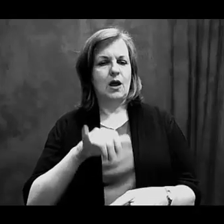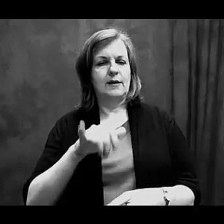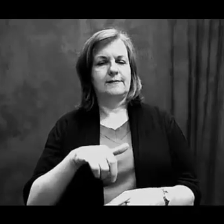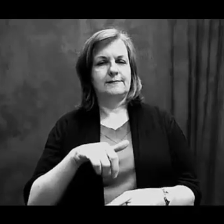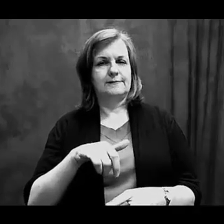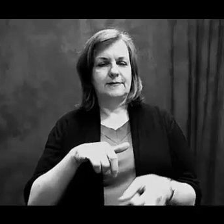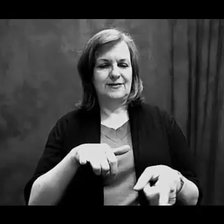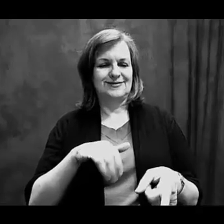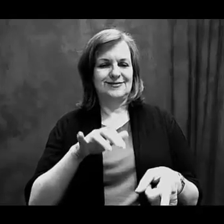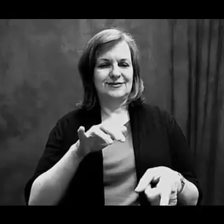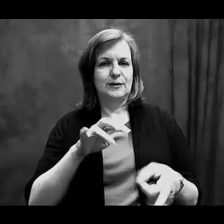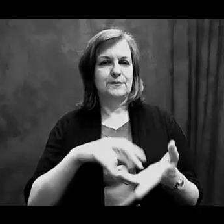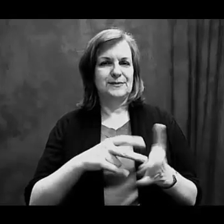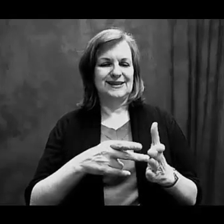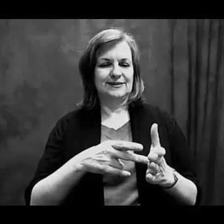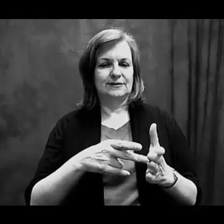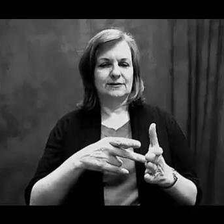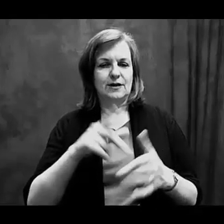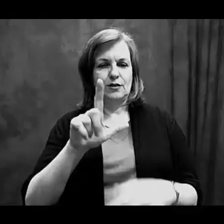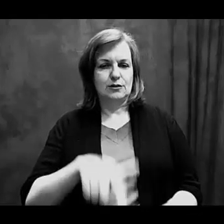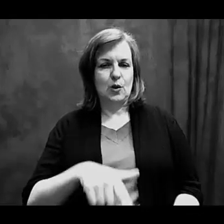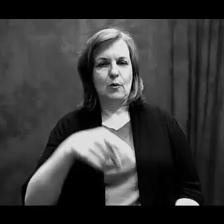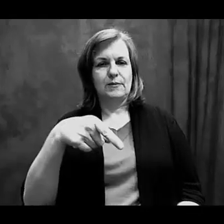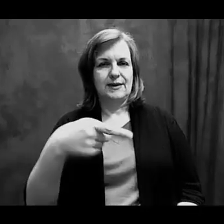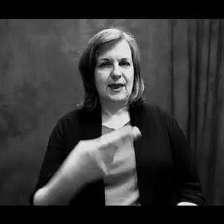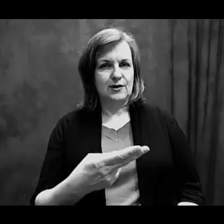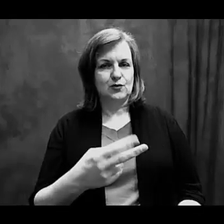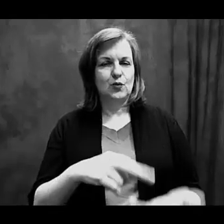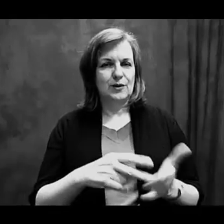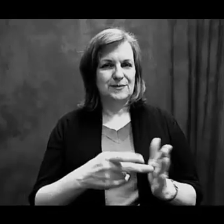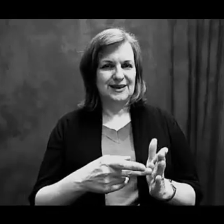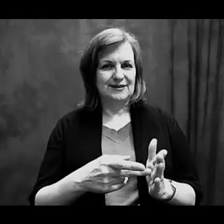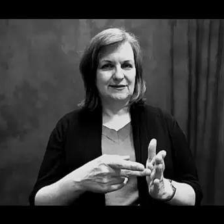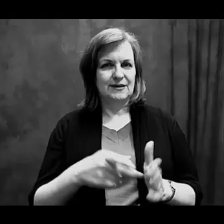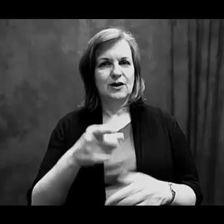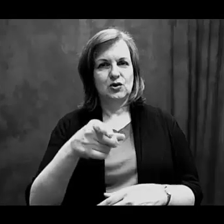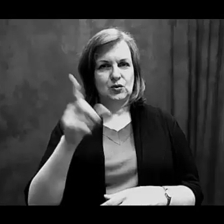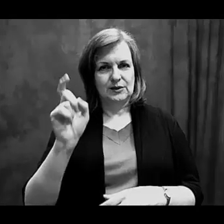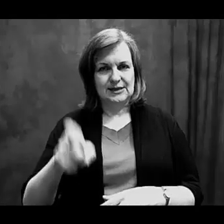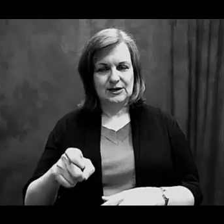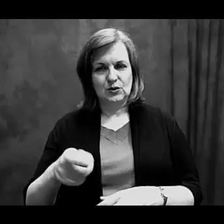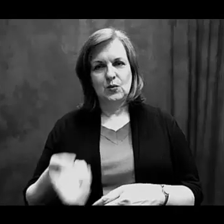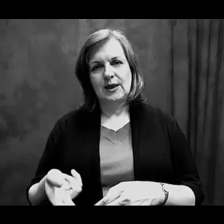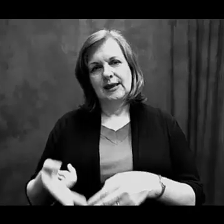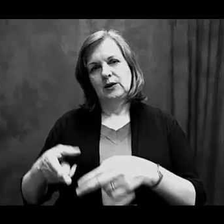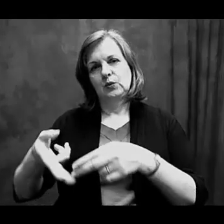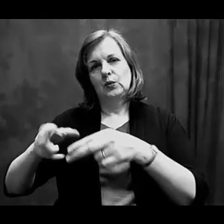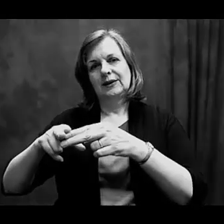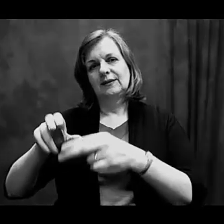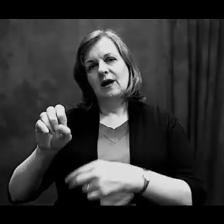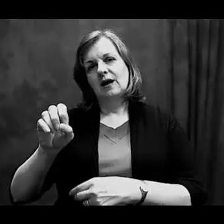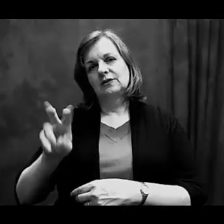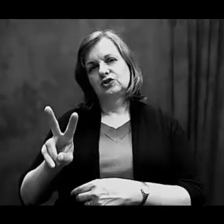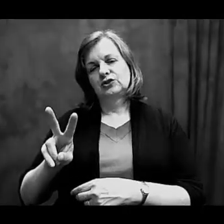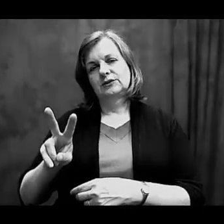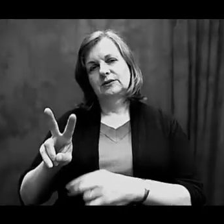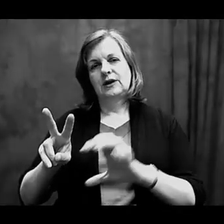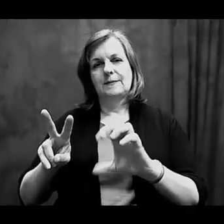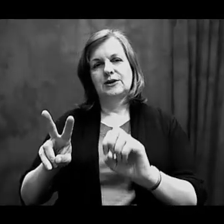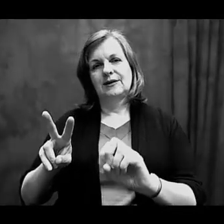in your bloodstream -- that carbonic acid is what your brain recognizes